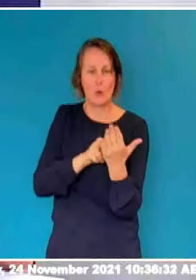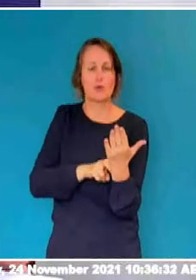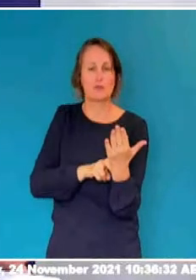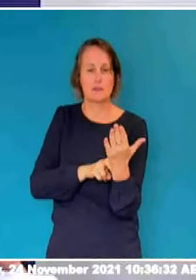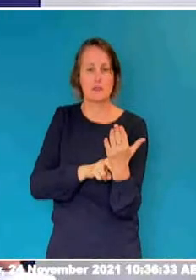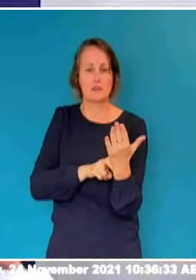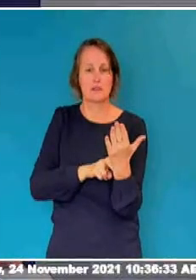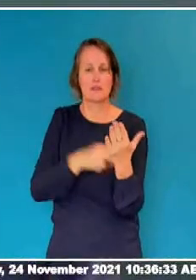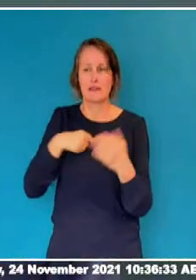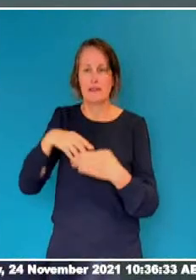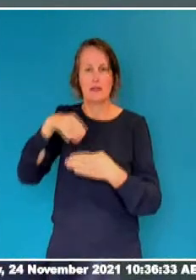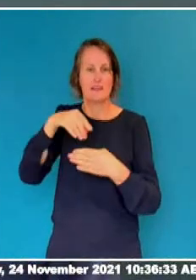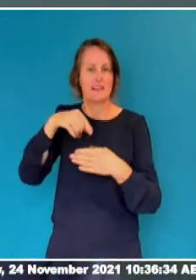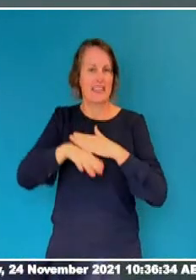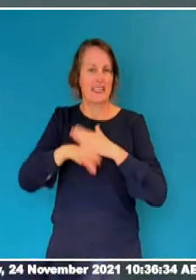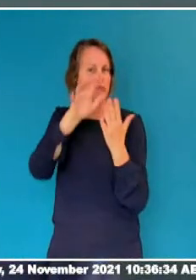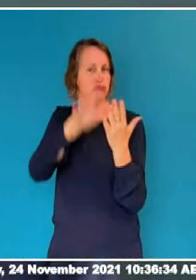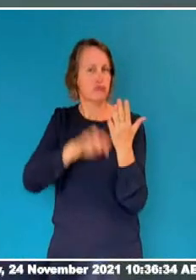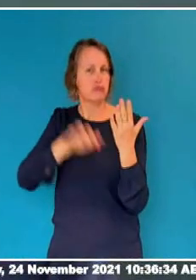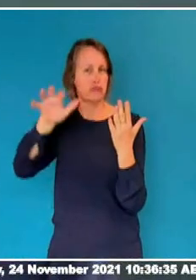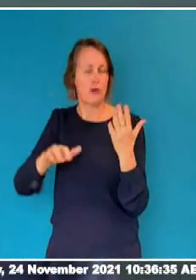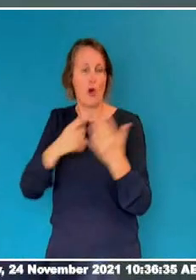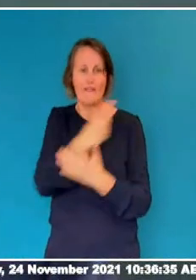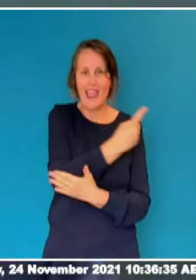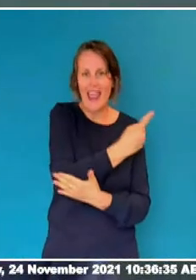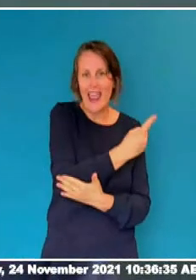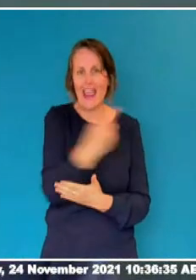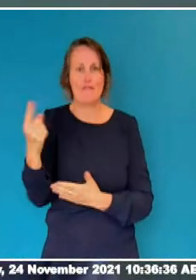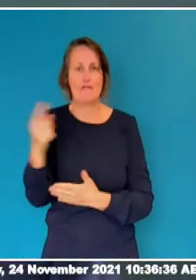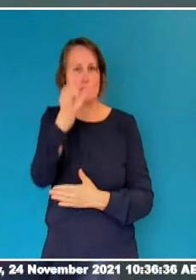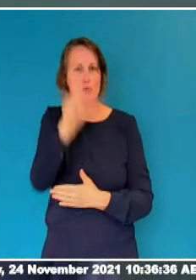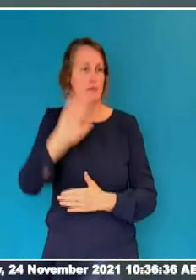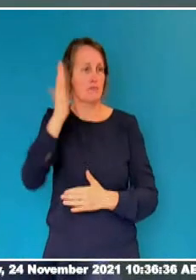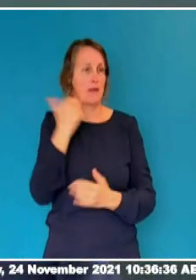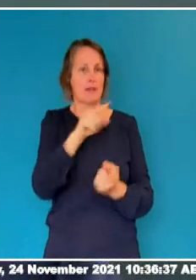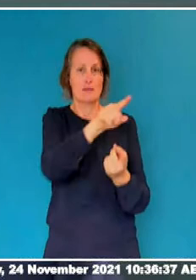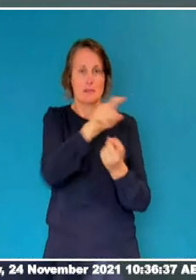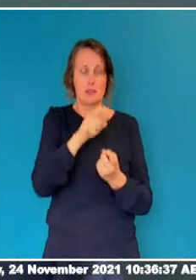in the affidavit of every single person that is hired who requested an adjustment.